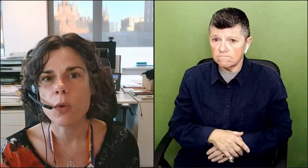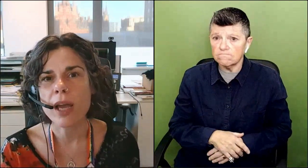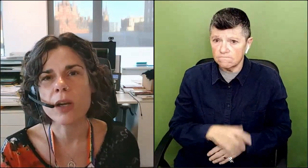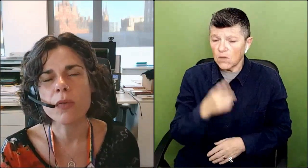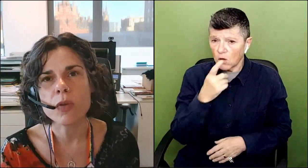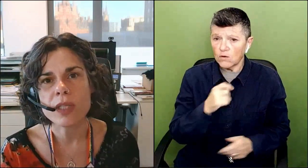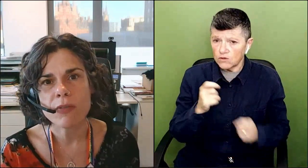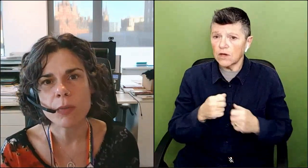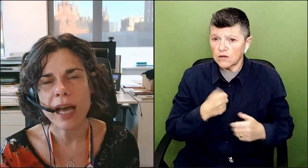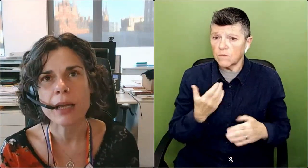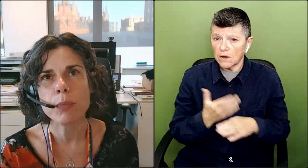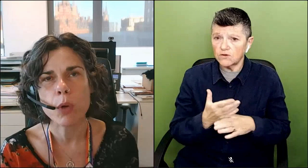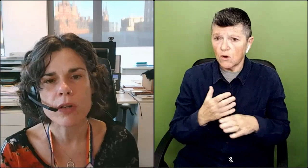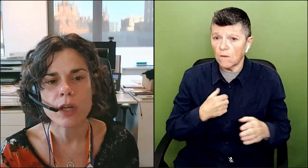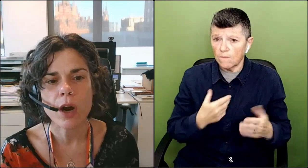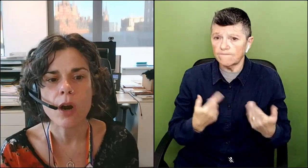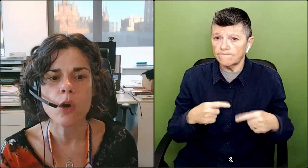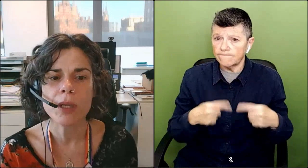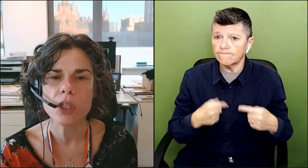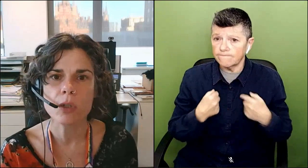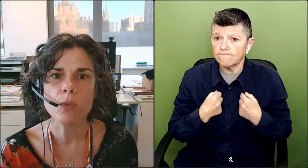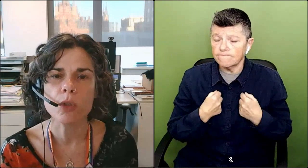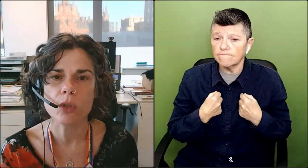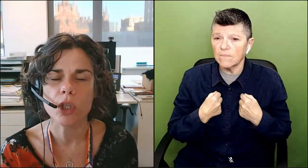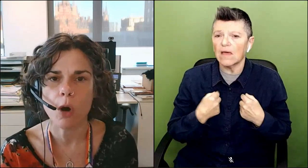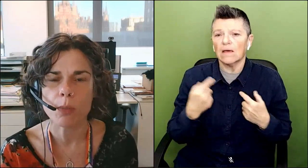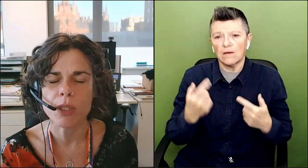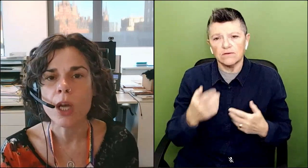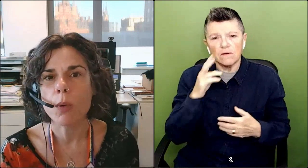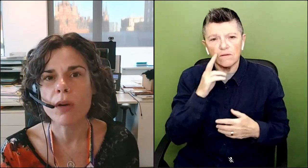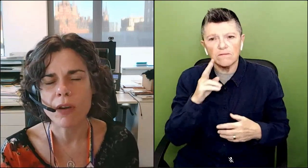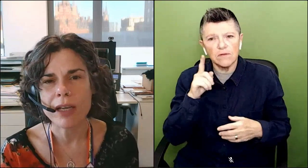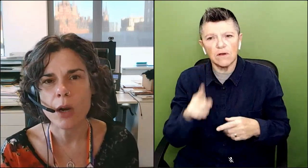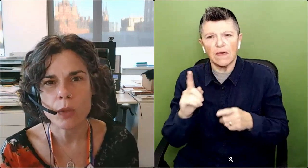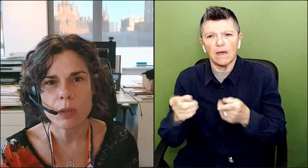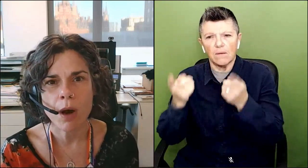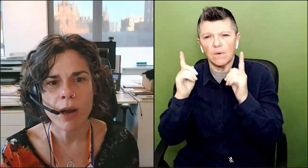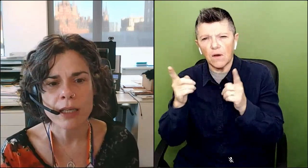So you know, if you see from that, employers are coming to jobs with a very closed mind,